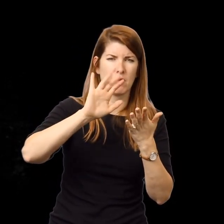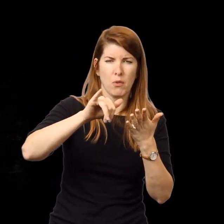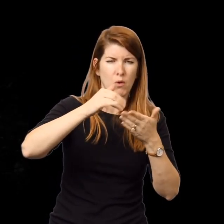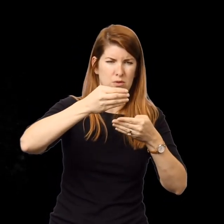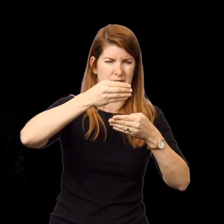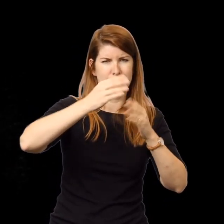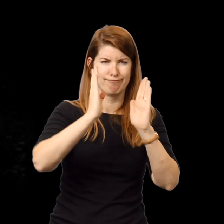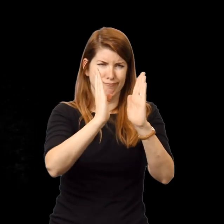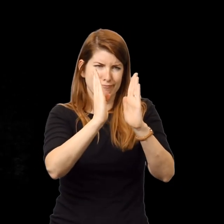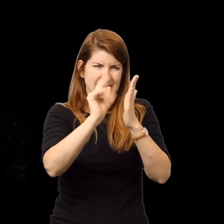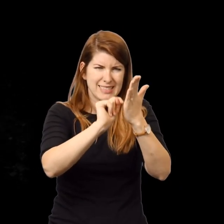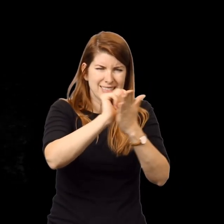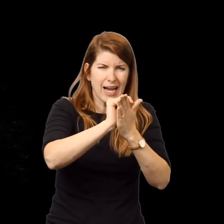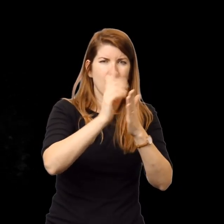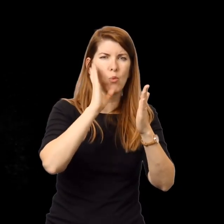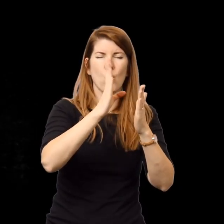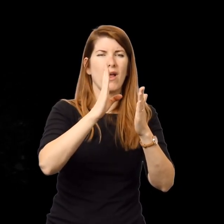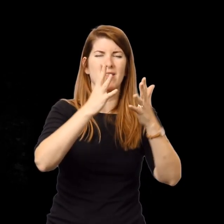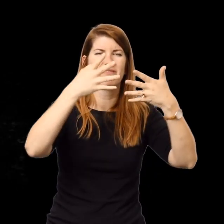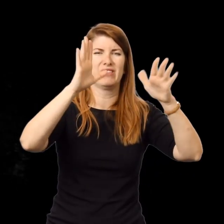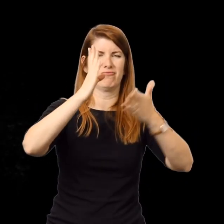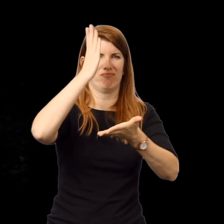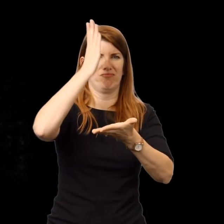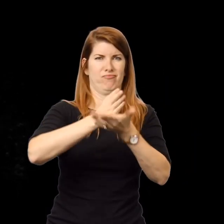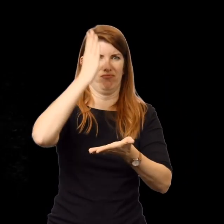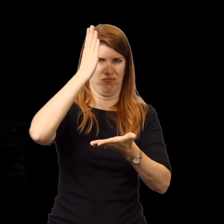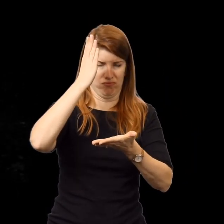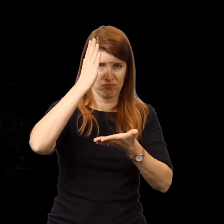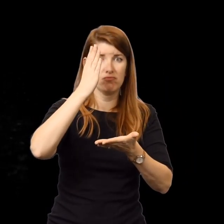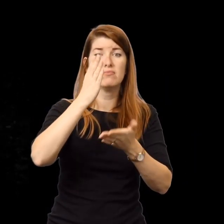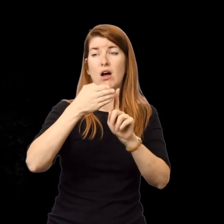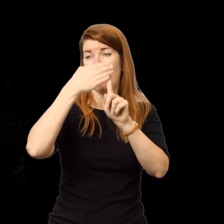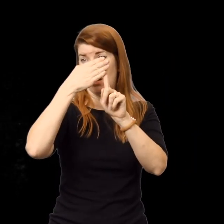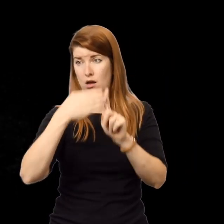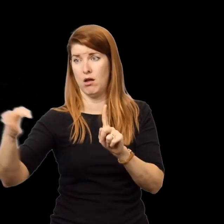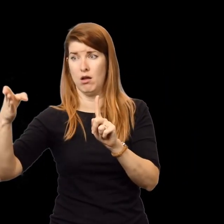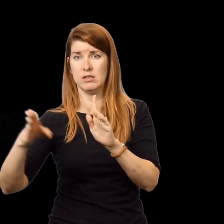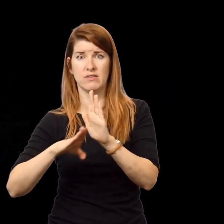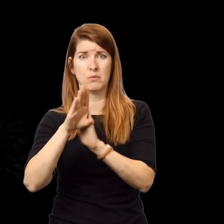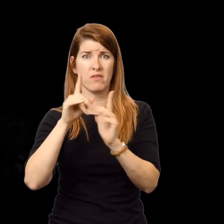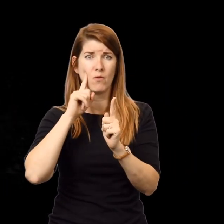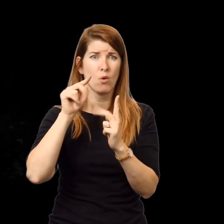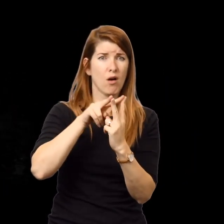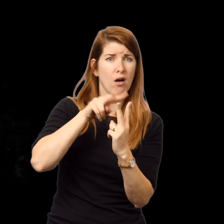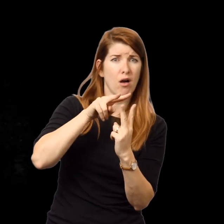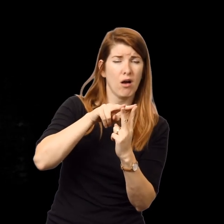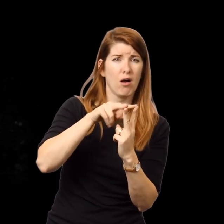then those periods, the window on those periods are closed, and subsequent development